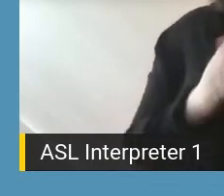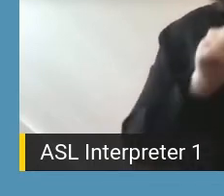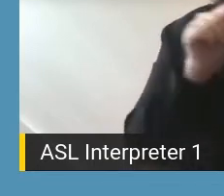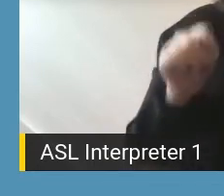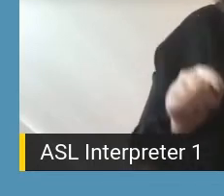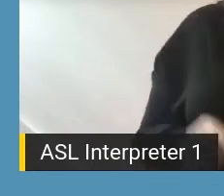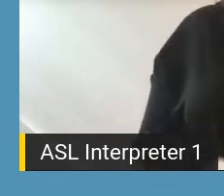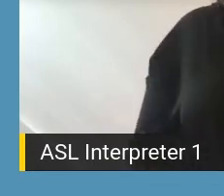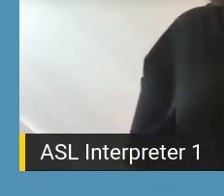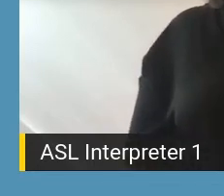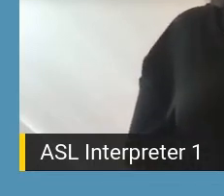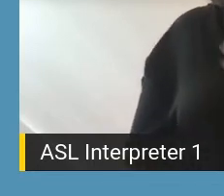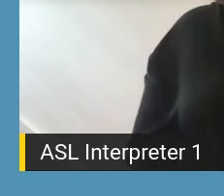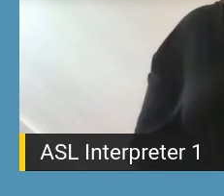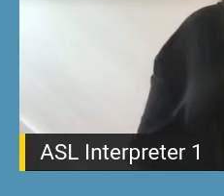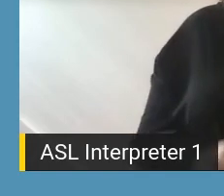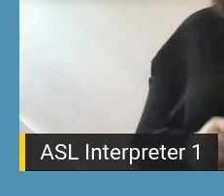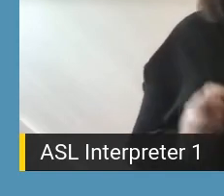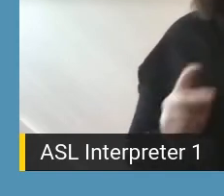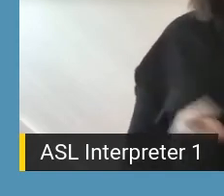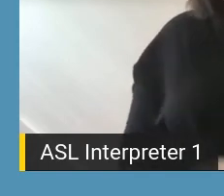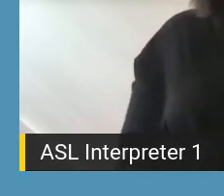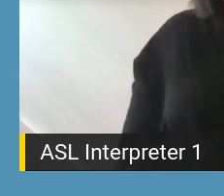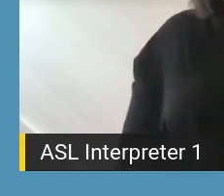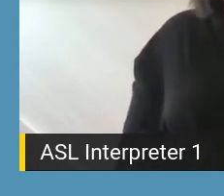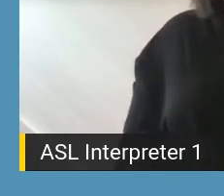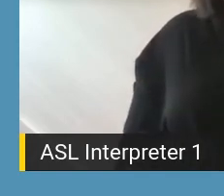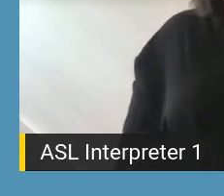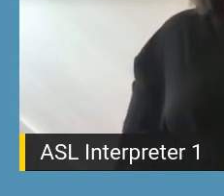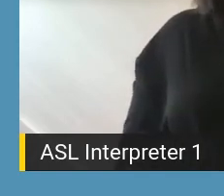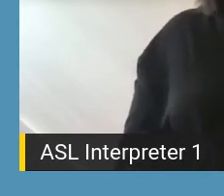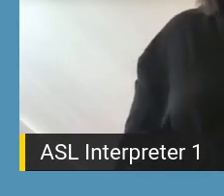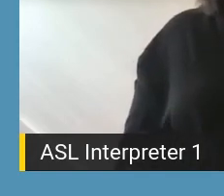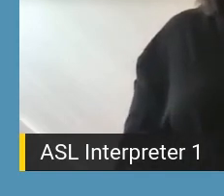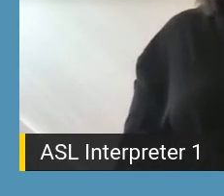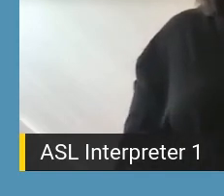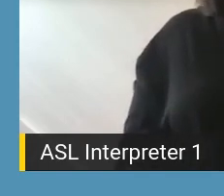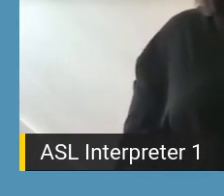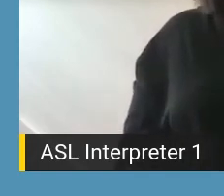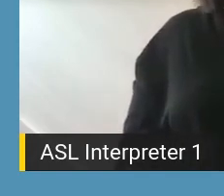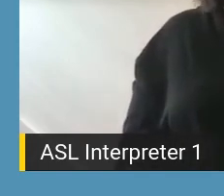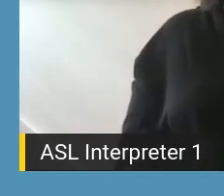That's cool. Hannah, do you know if Hindenburg is a one-time fee or a monthly subscription?